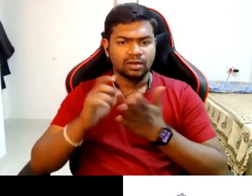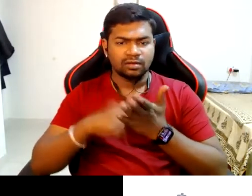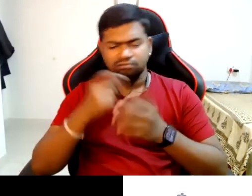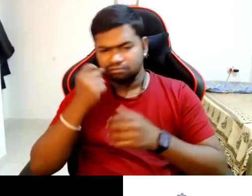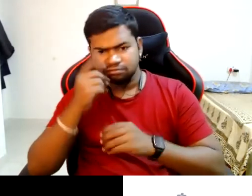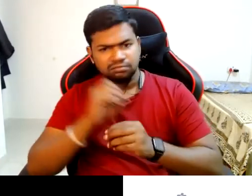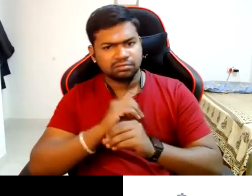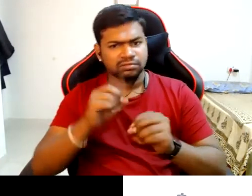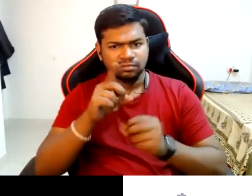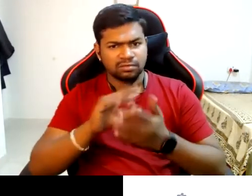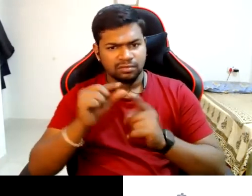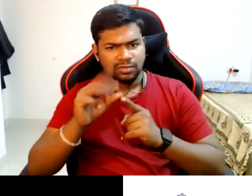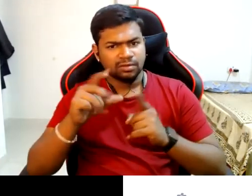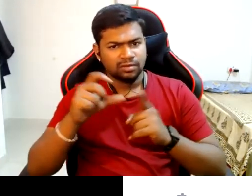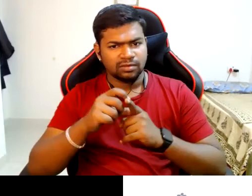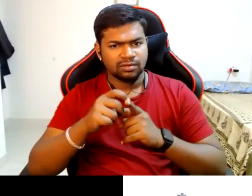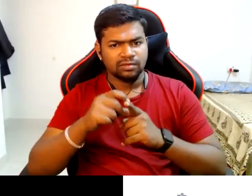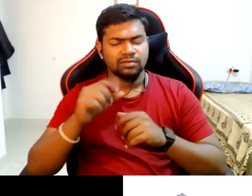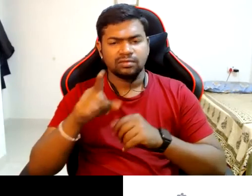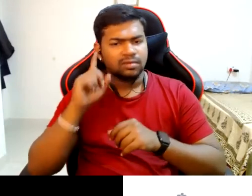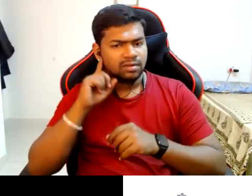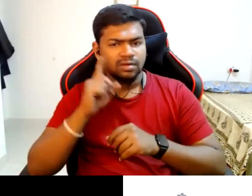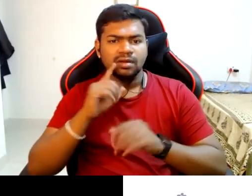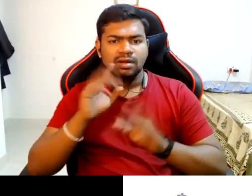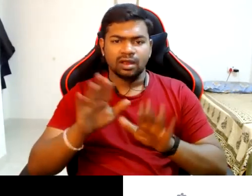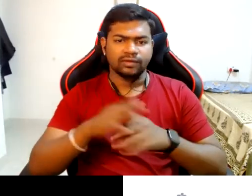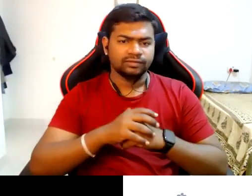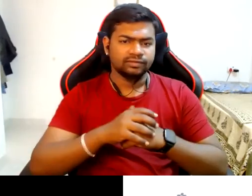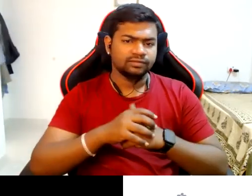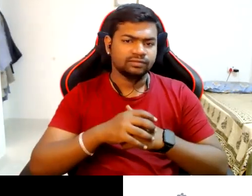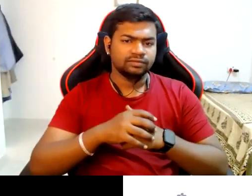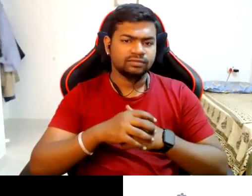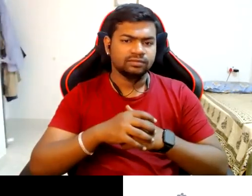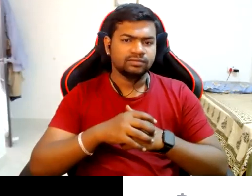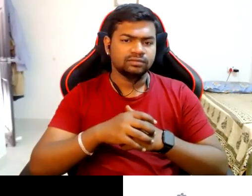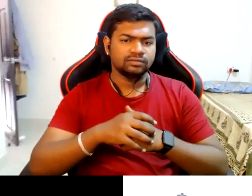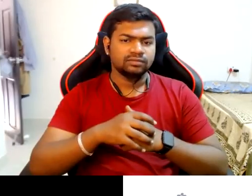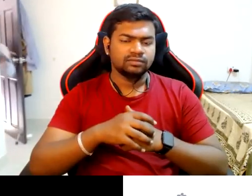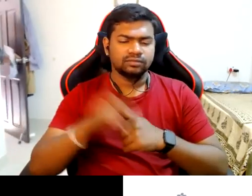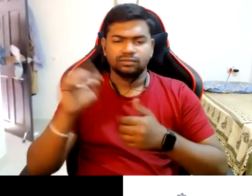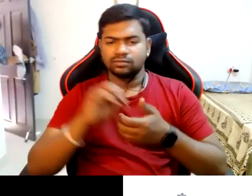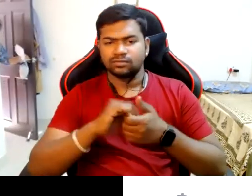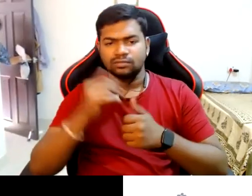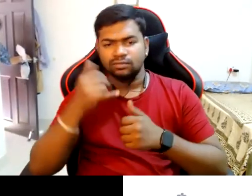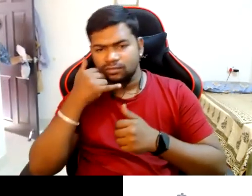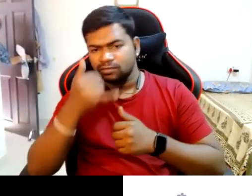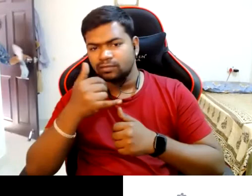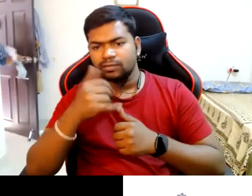person with disability that i am having hearing impairment. so that my friend talk on my behalf and my